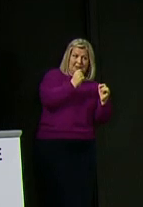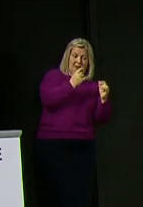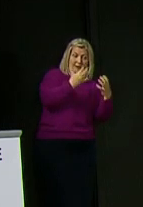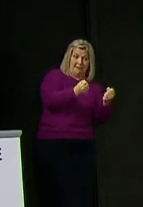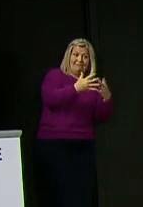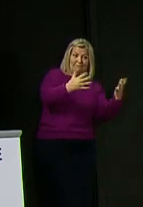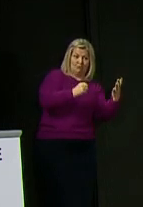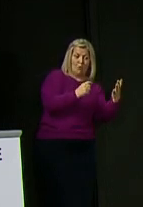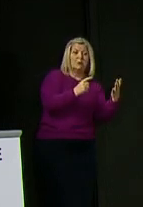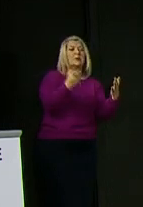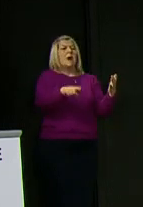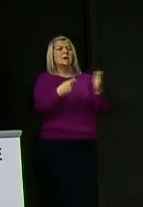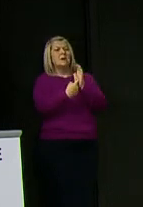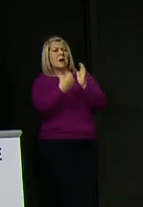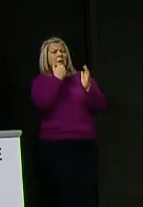say is vital to know in terms of easing lockdown restrictions, yet it was reported at the weekend